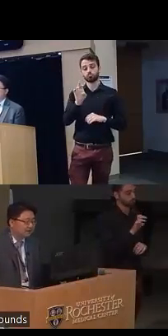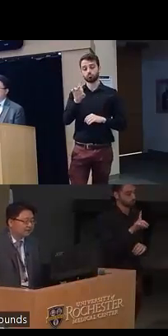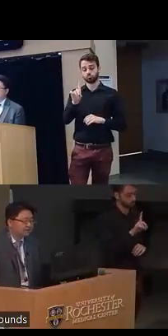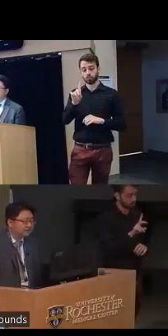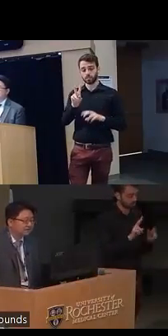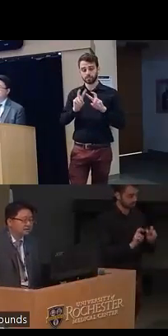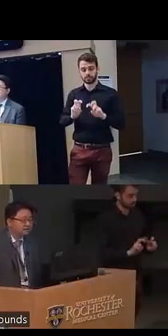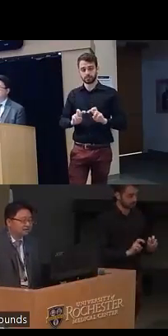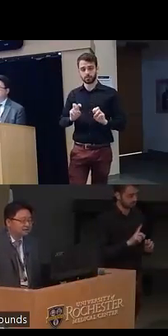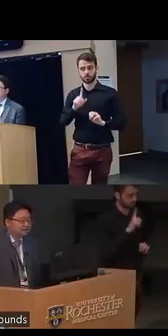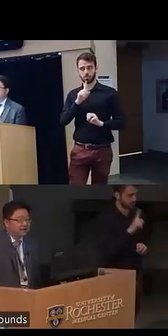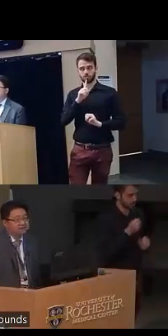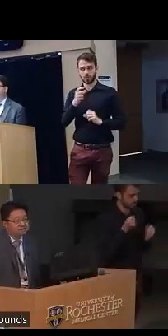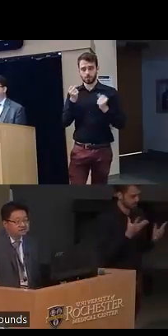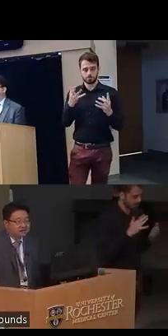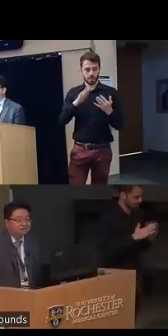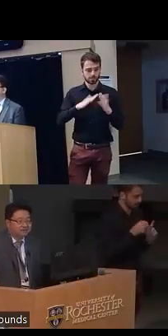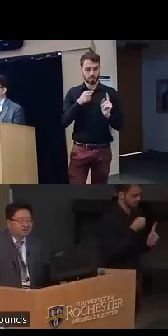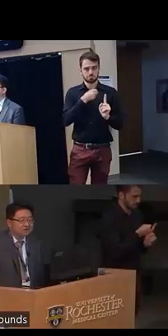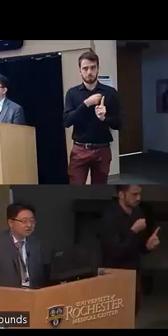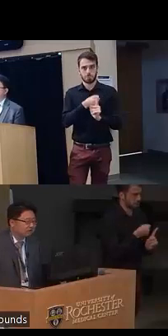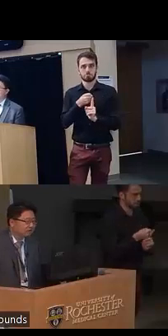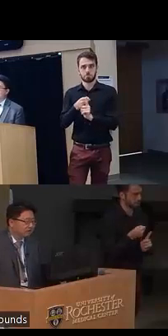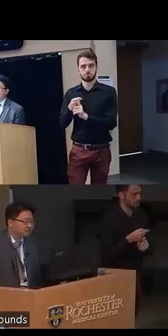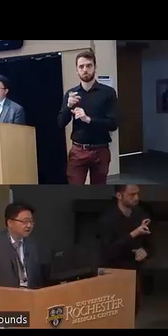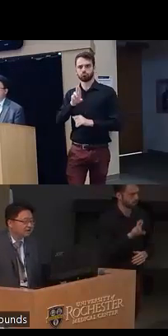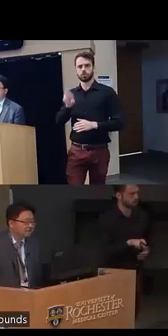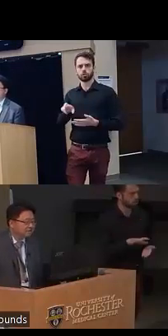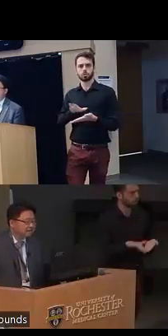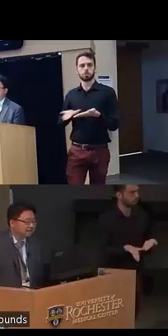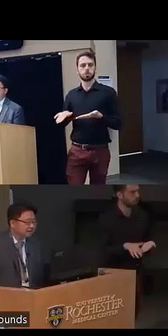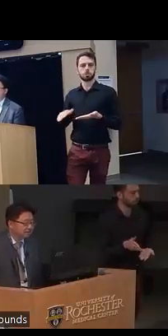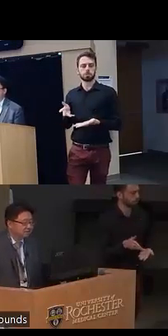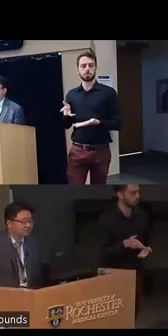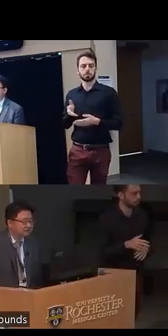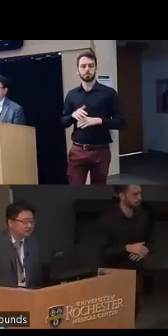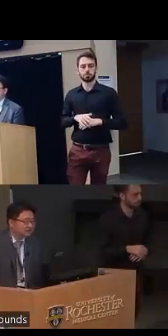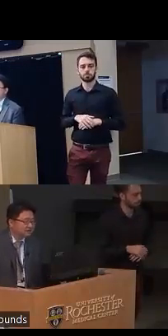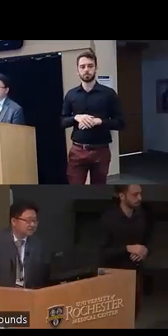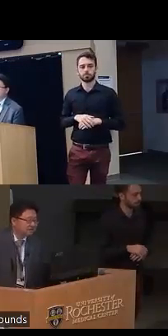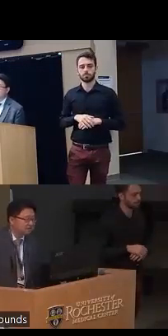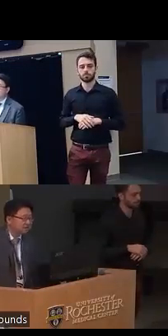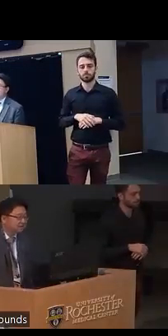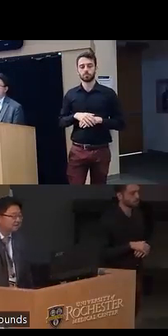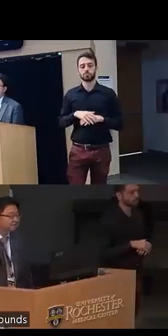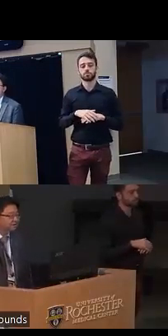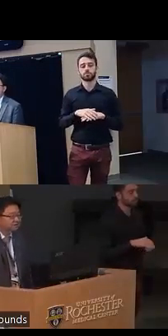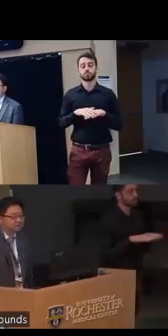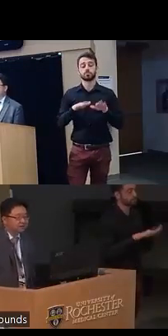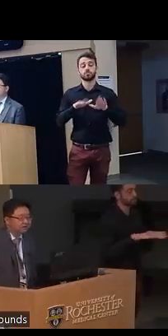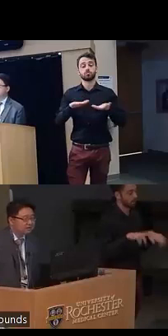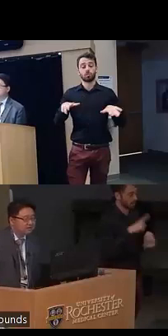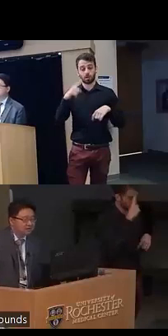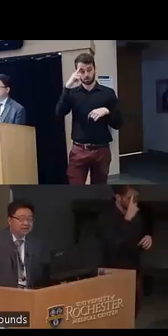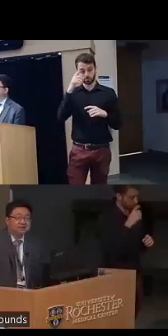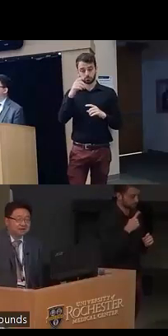that actually saw actually some reduction in child mental acute crisis visit compared to 2018 and 19